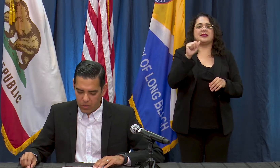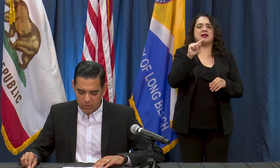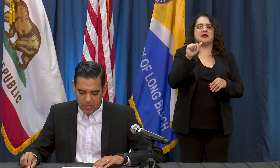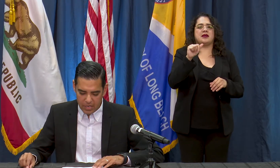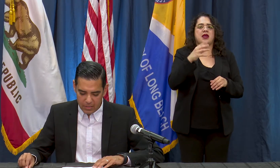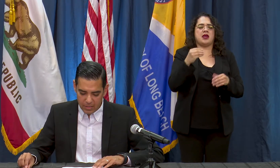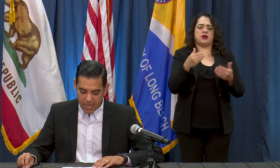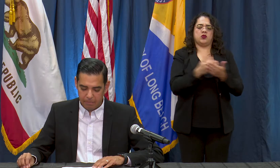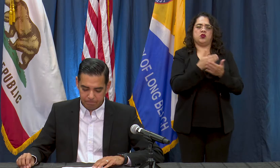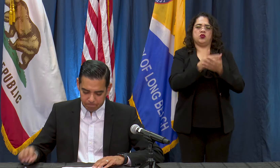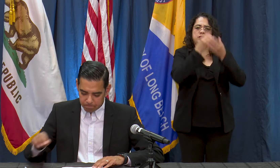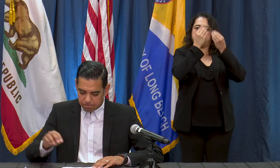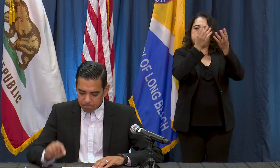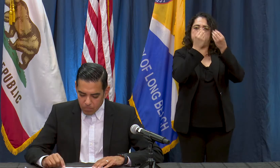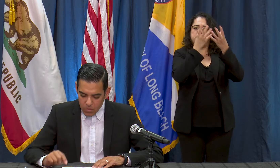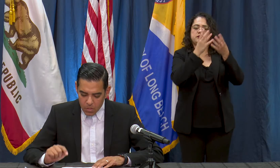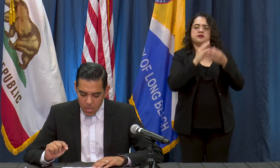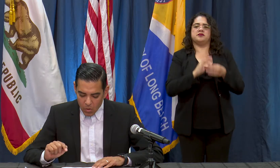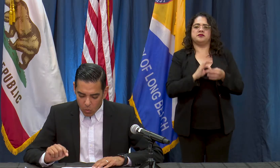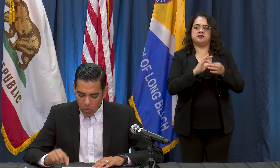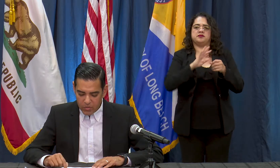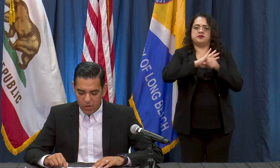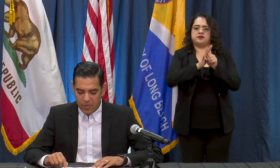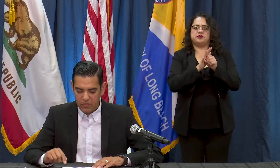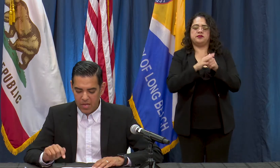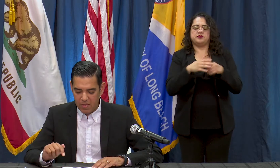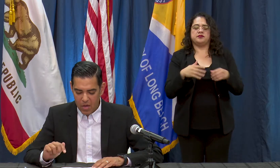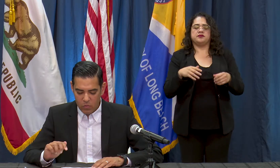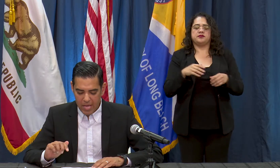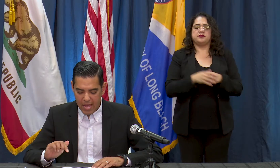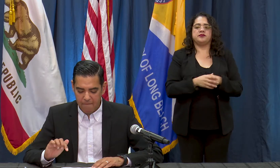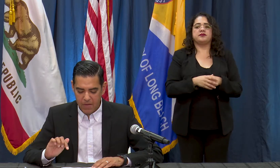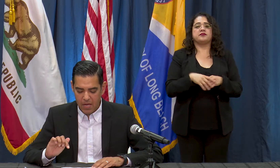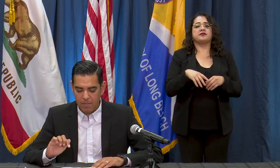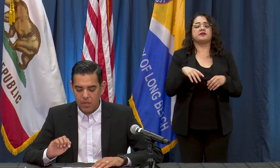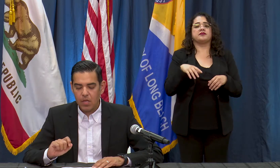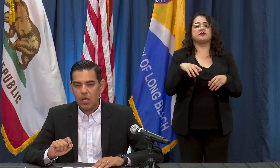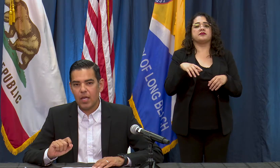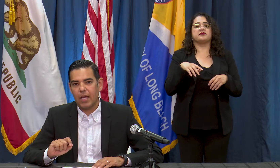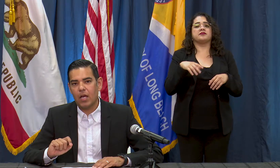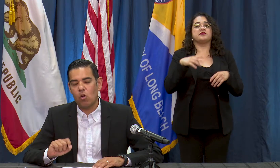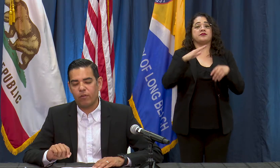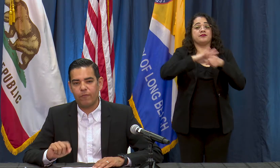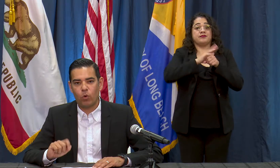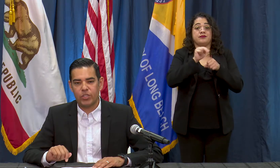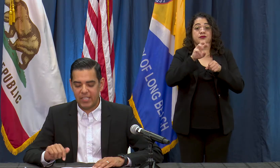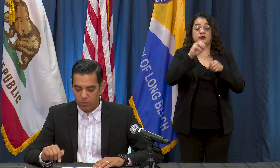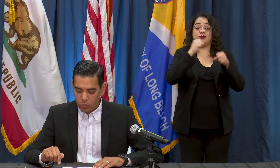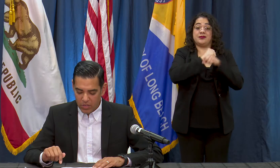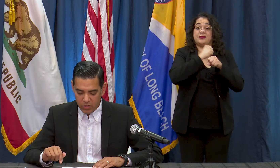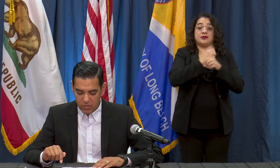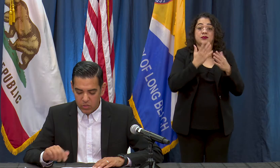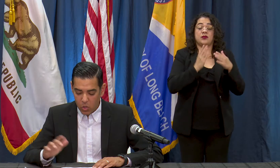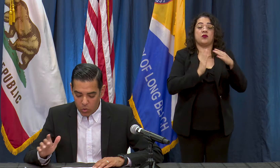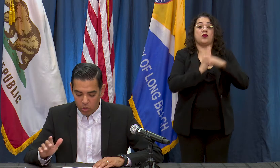us today. I want to start by saying that we have over 1,400 residents total